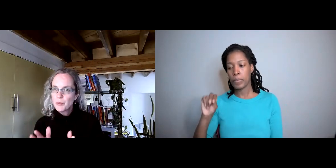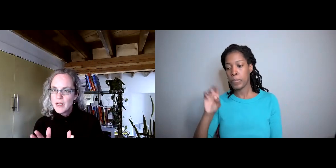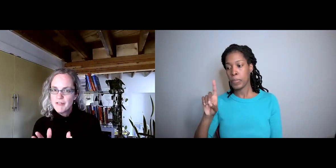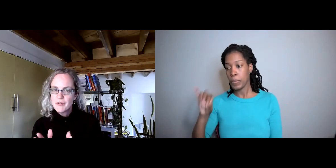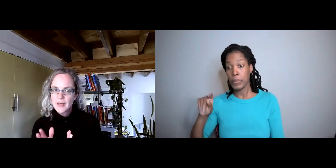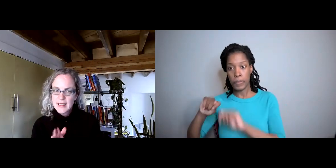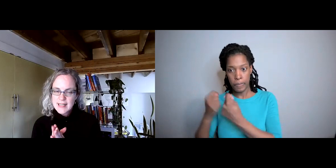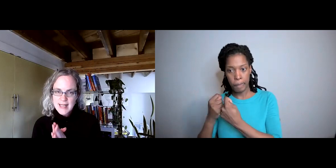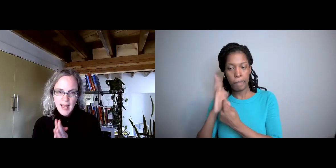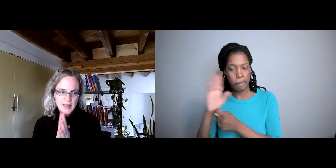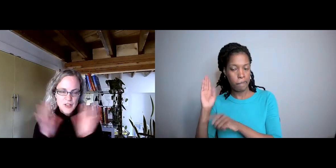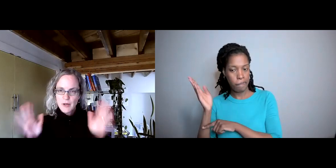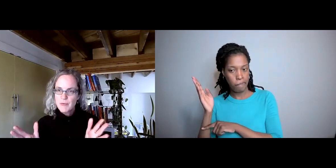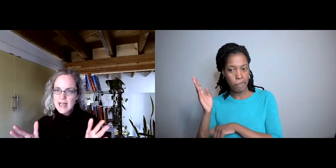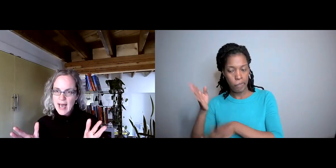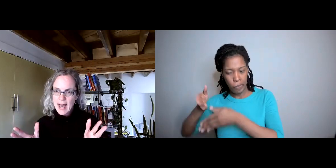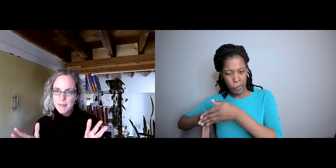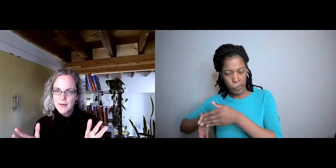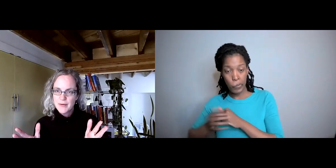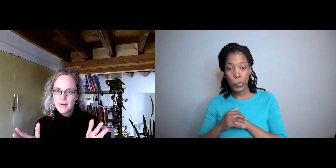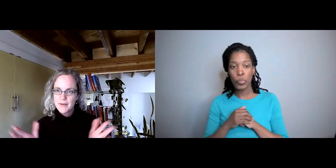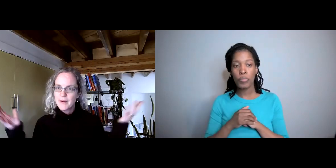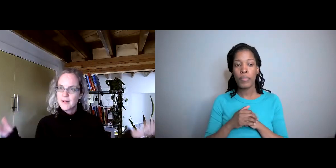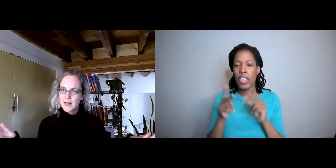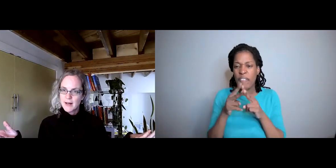What I'd like to say just kind of recap our time.